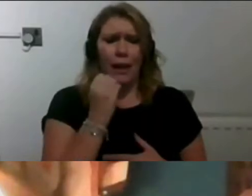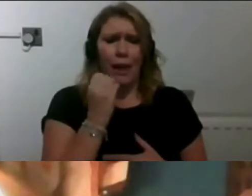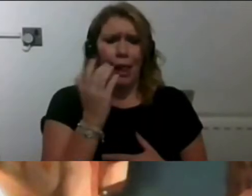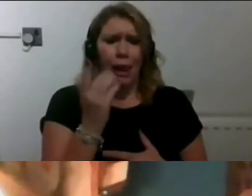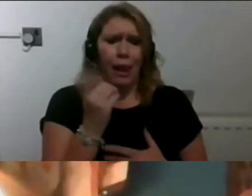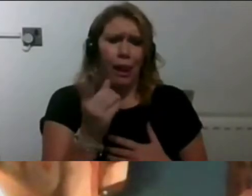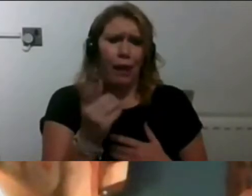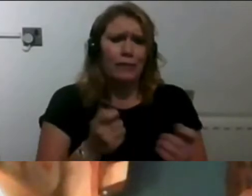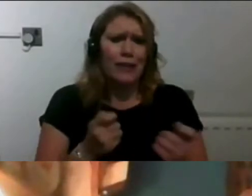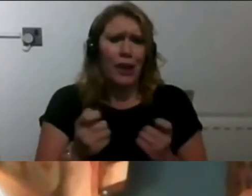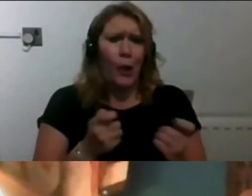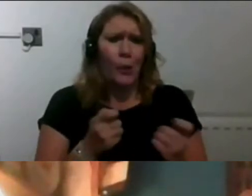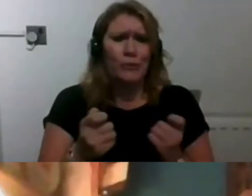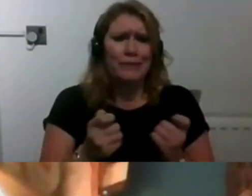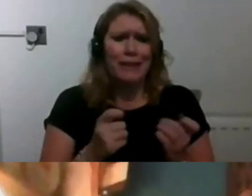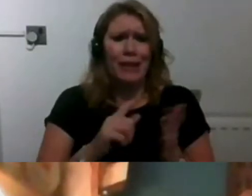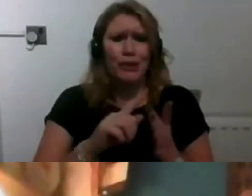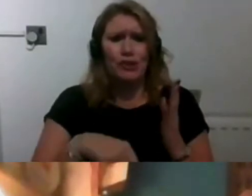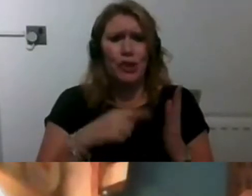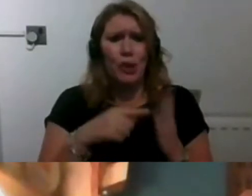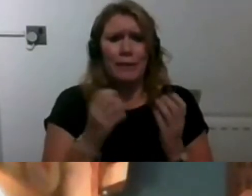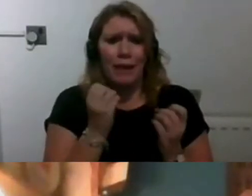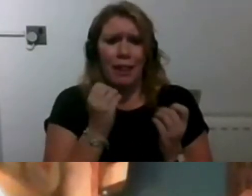really enjoying it. I thought from the